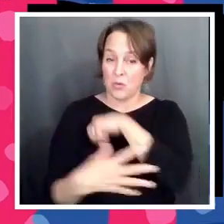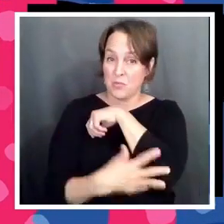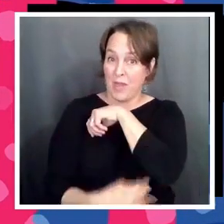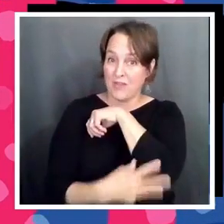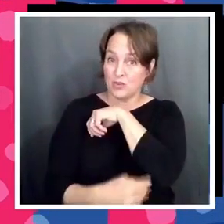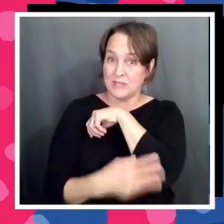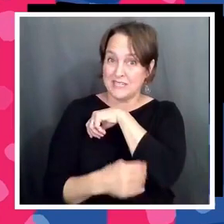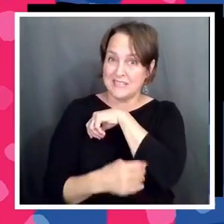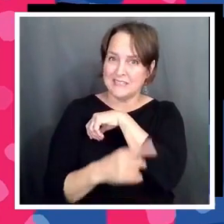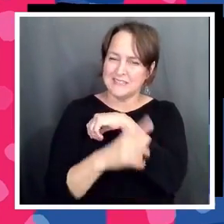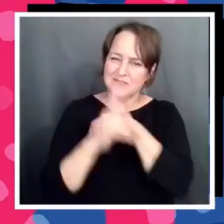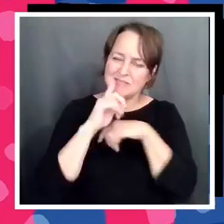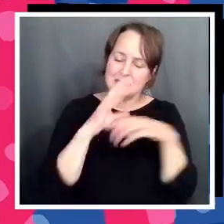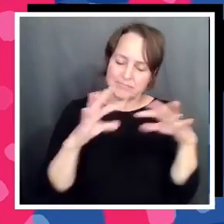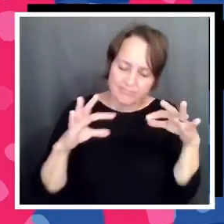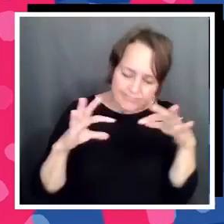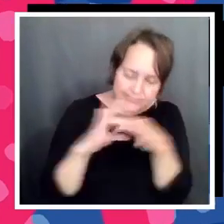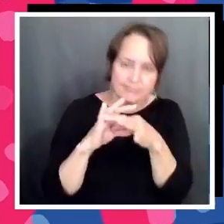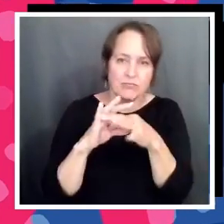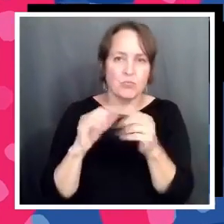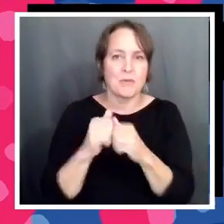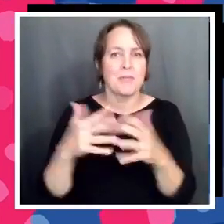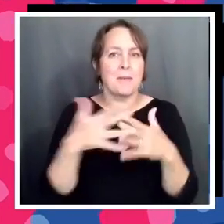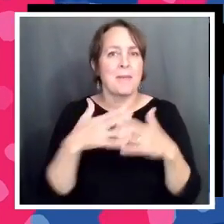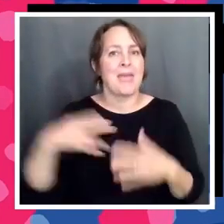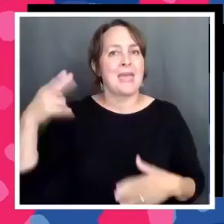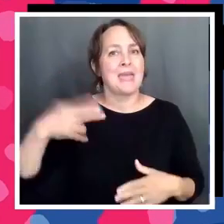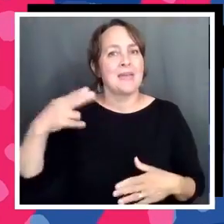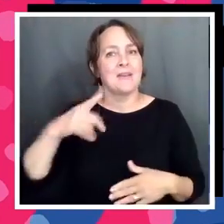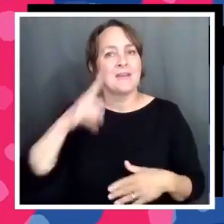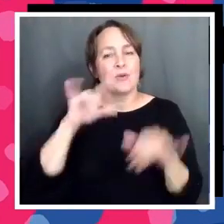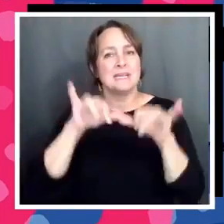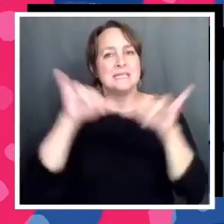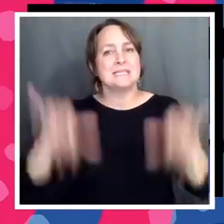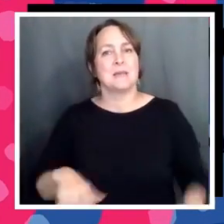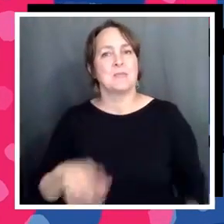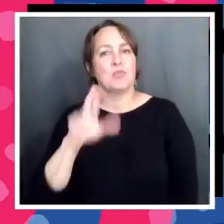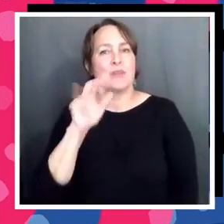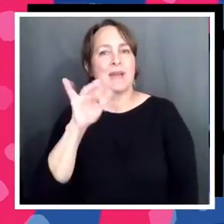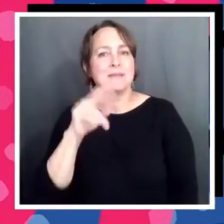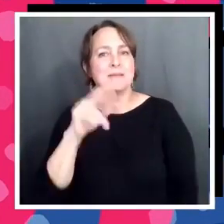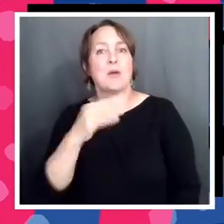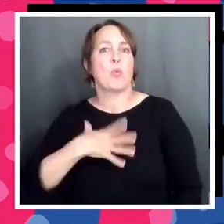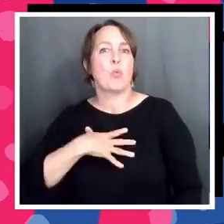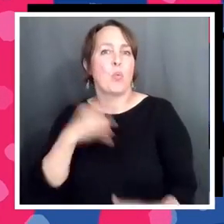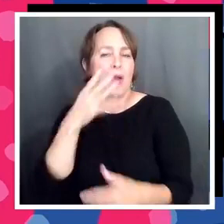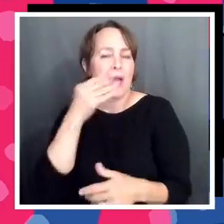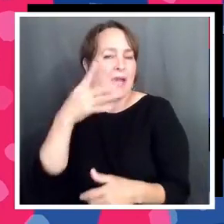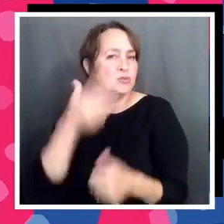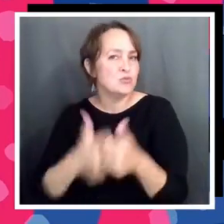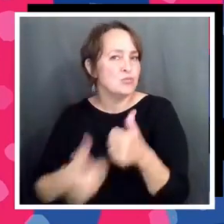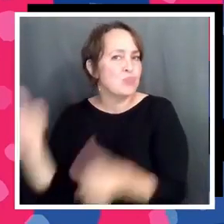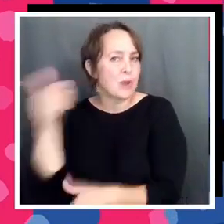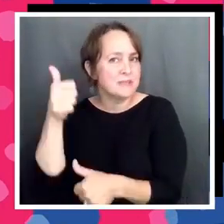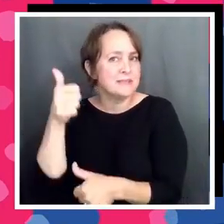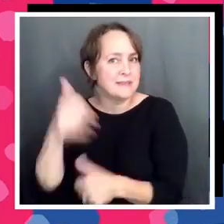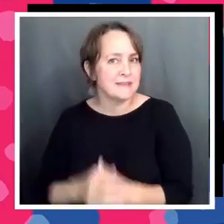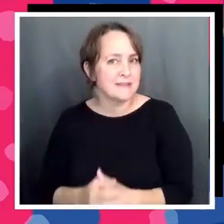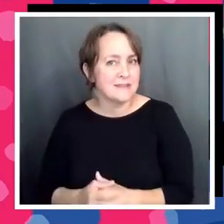LESS AWAY FROM FINANCIAL RUIN.